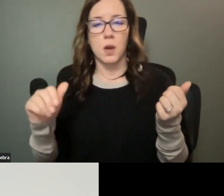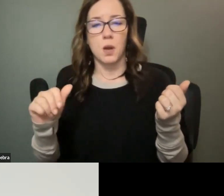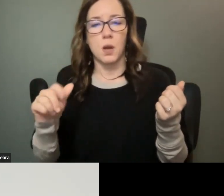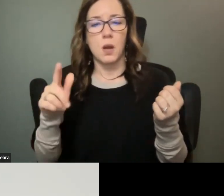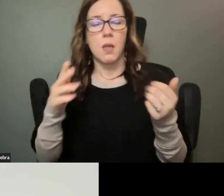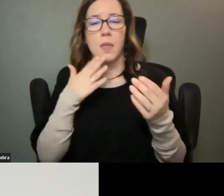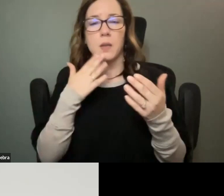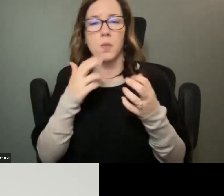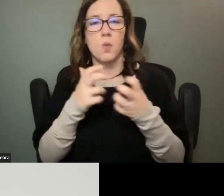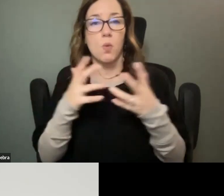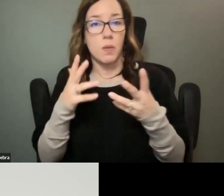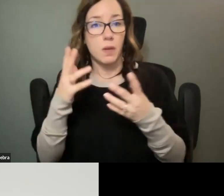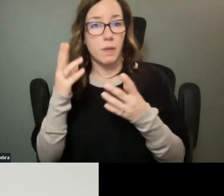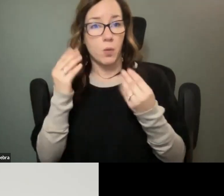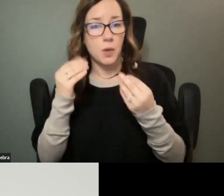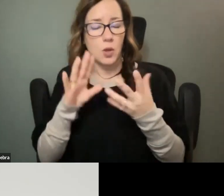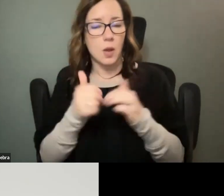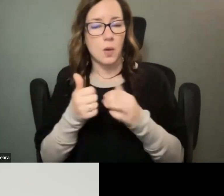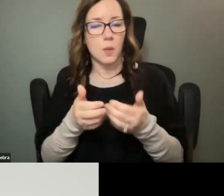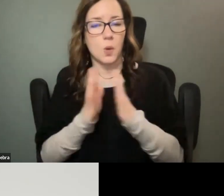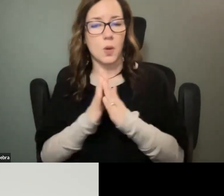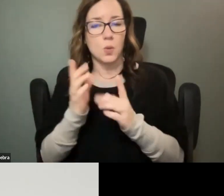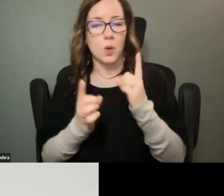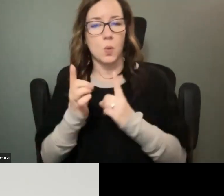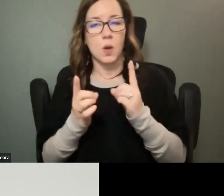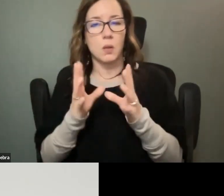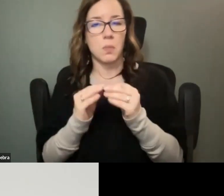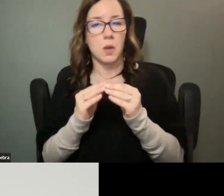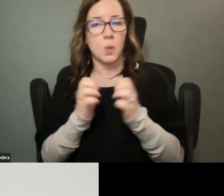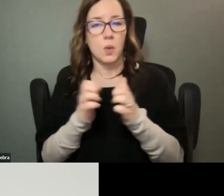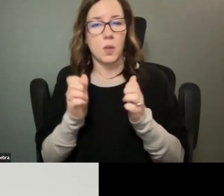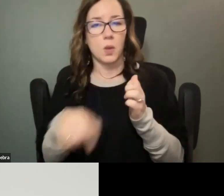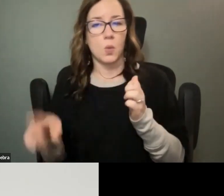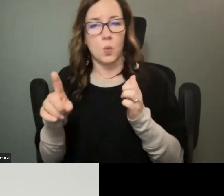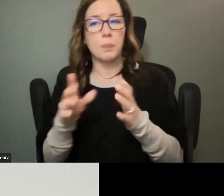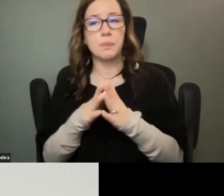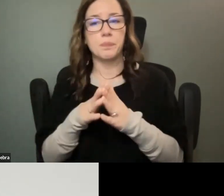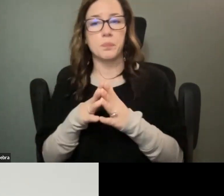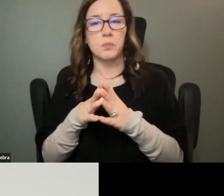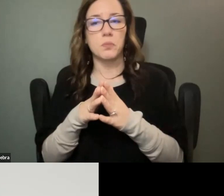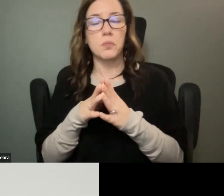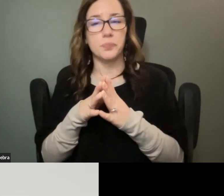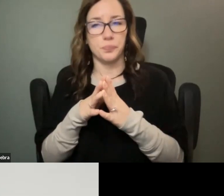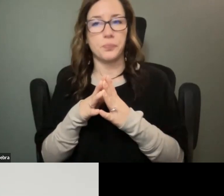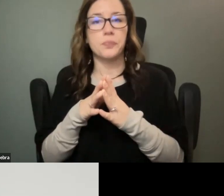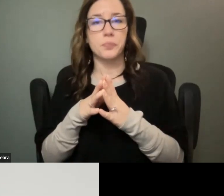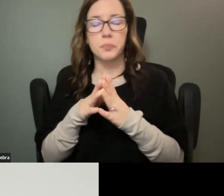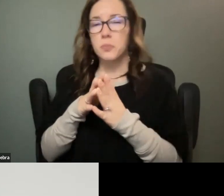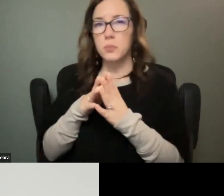can I request for a one-on-one meeting for a one-to-one meeting with one of you